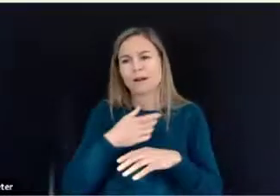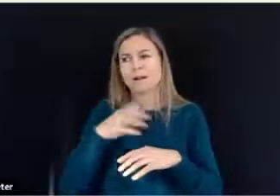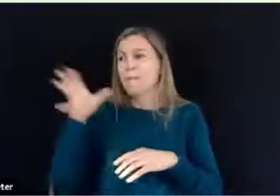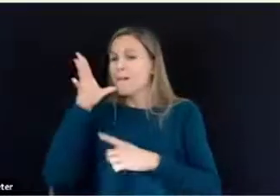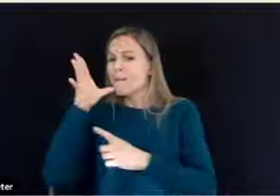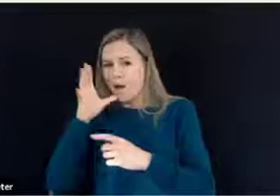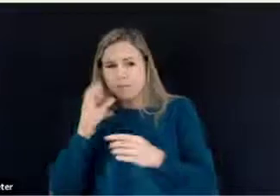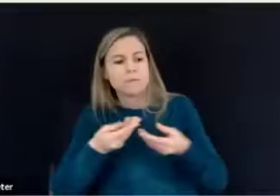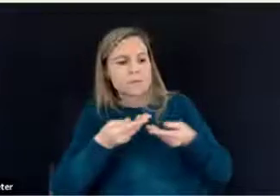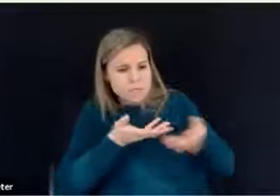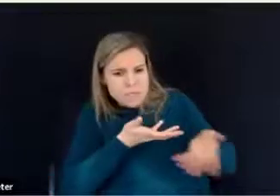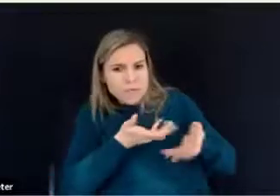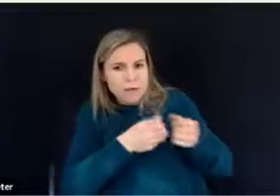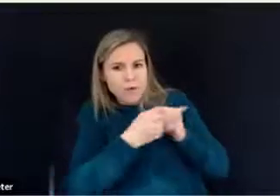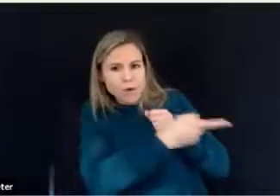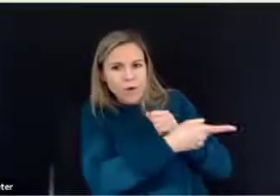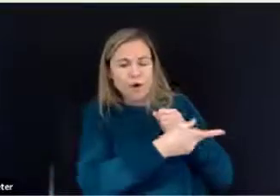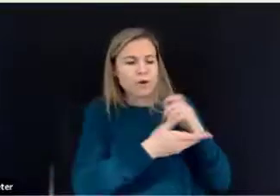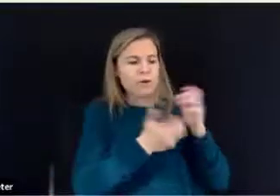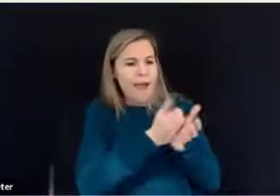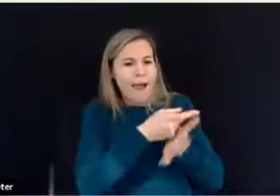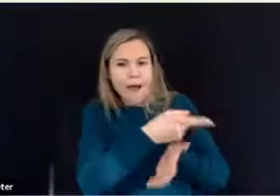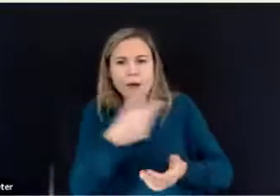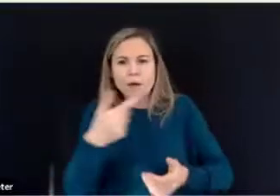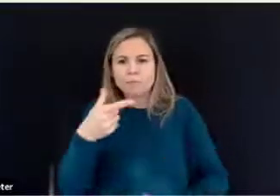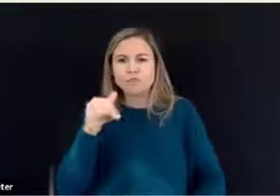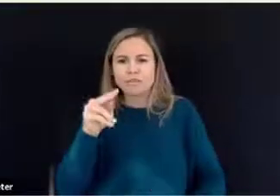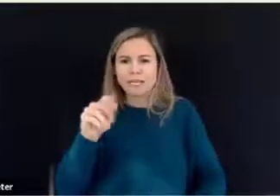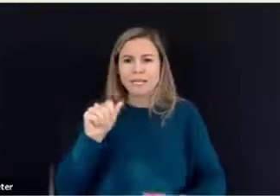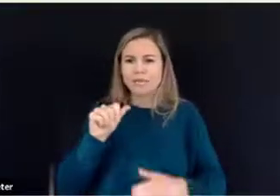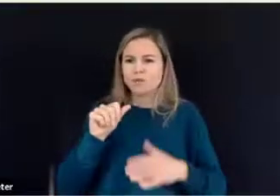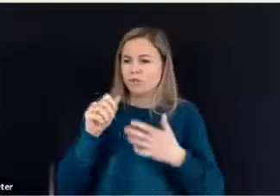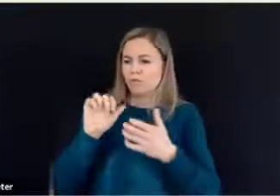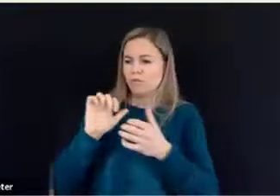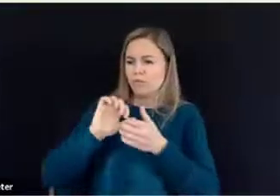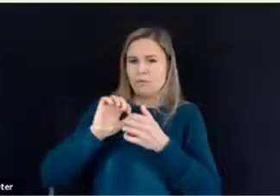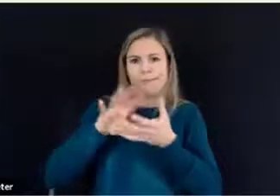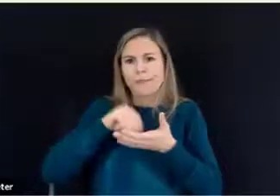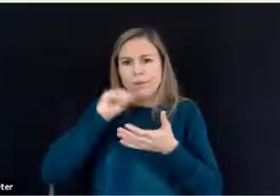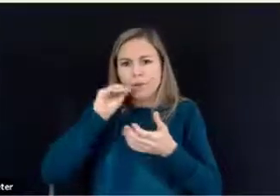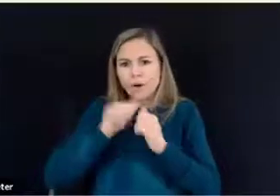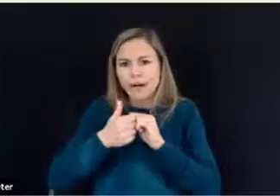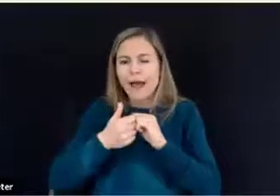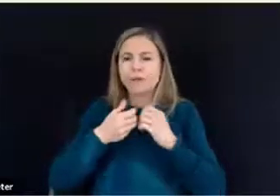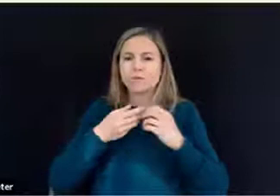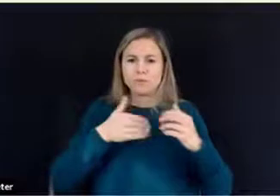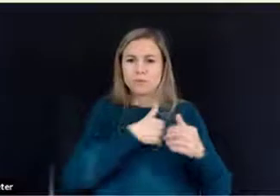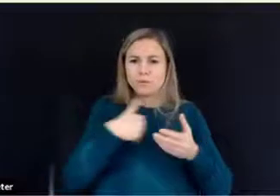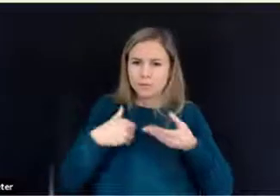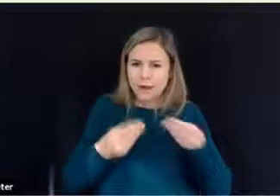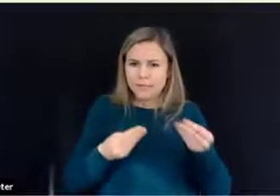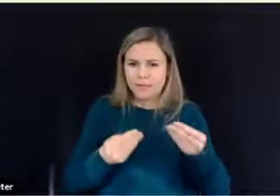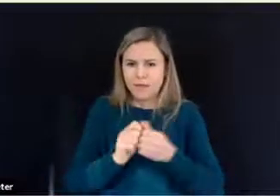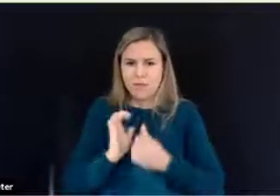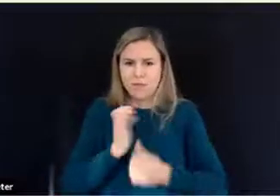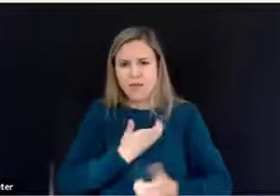to help get her to latch on and learn to breastfeed. So that was, you know,